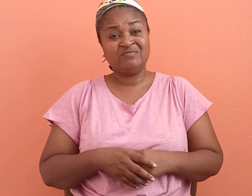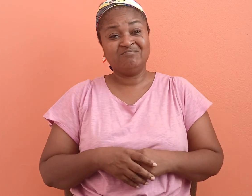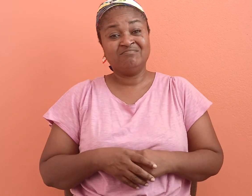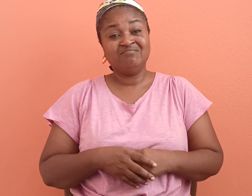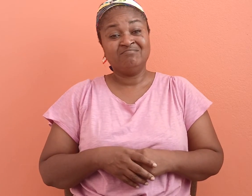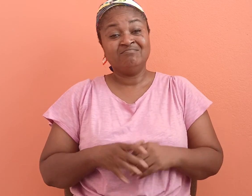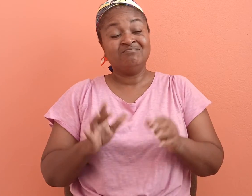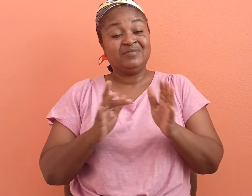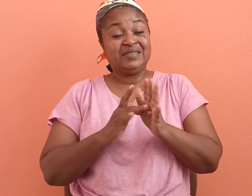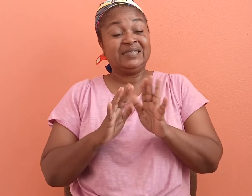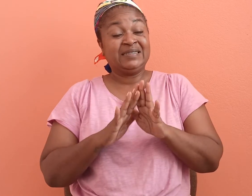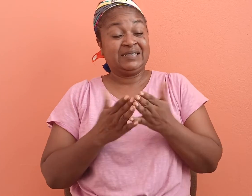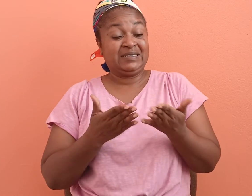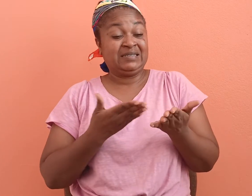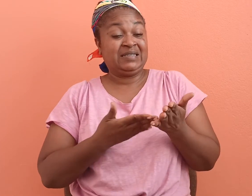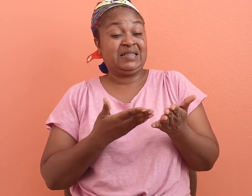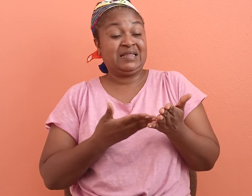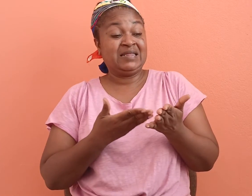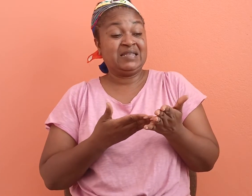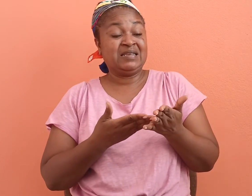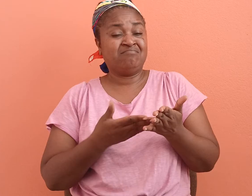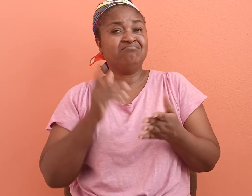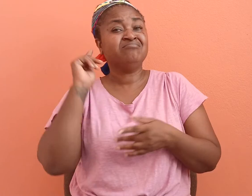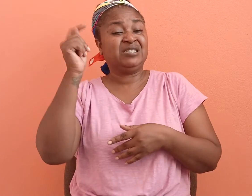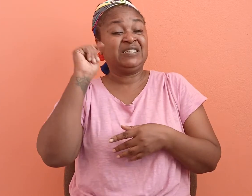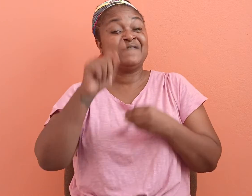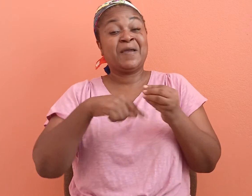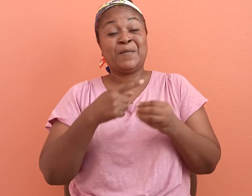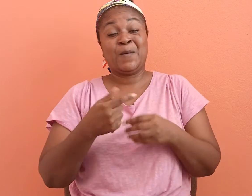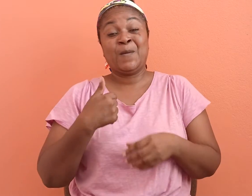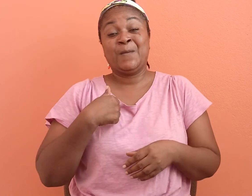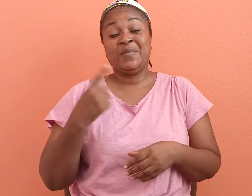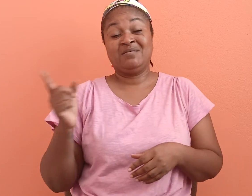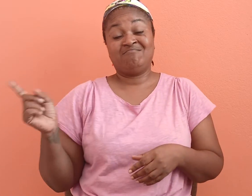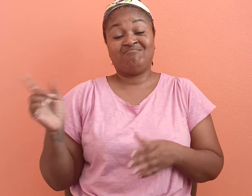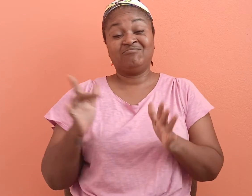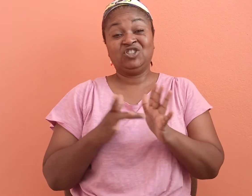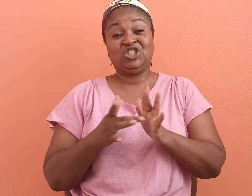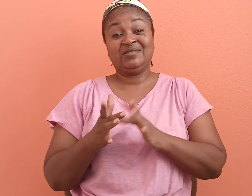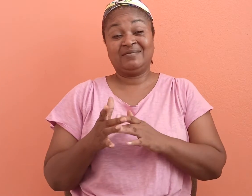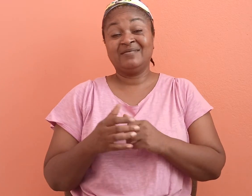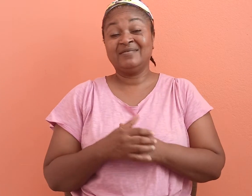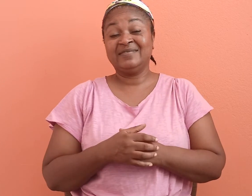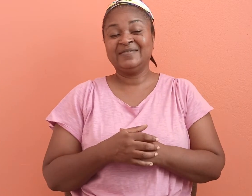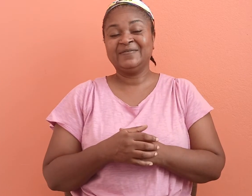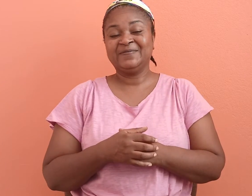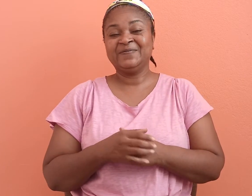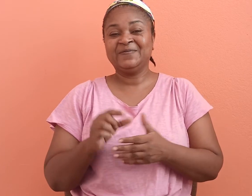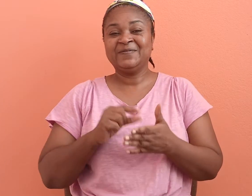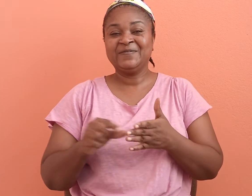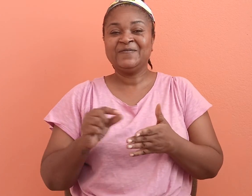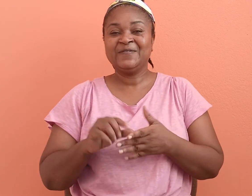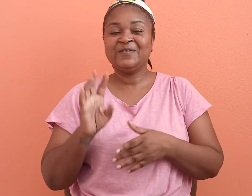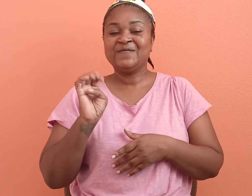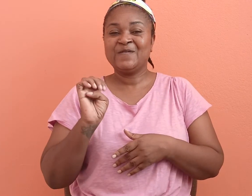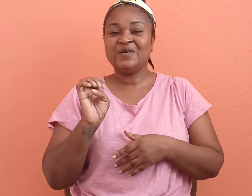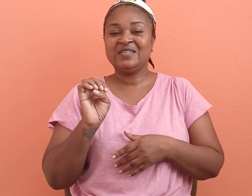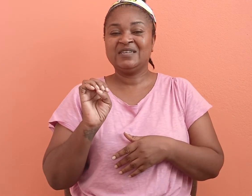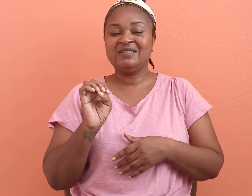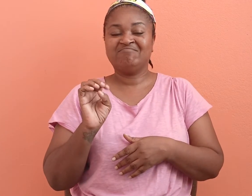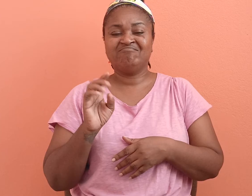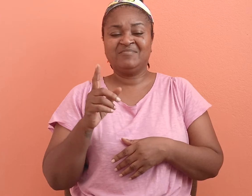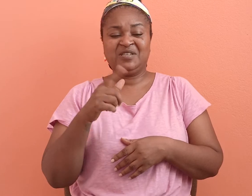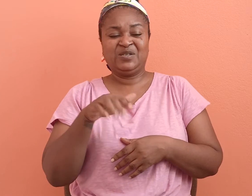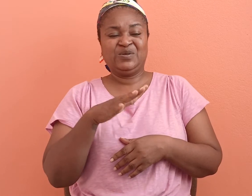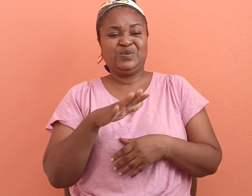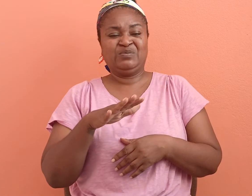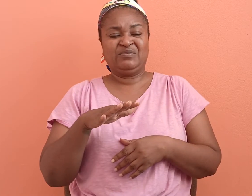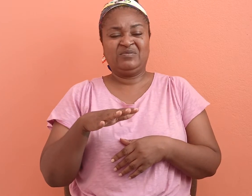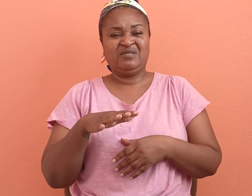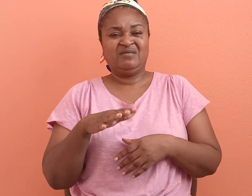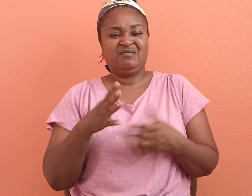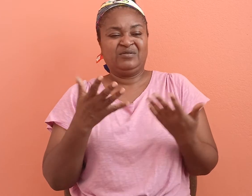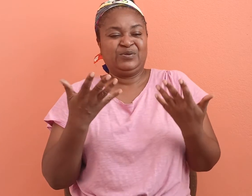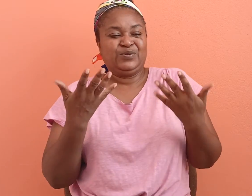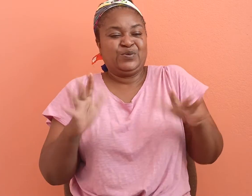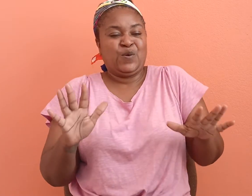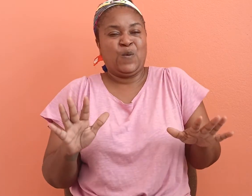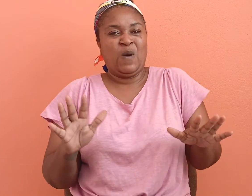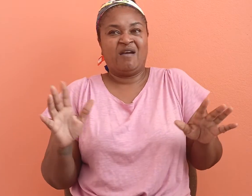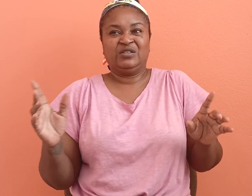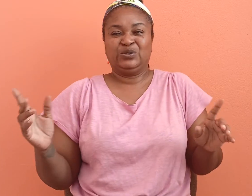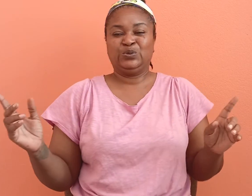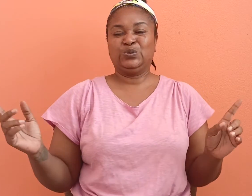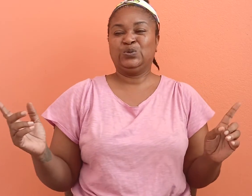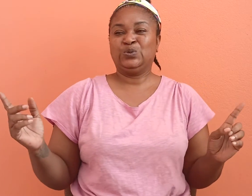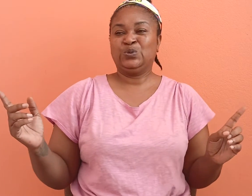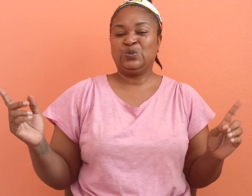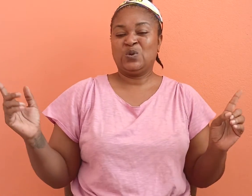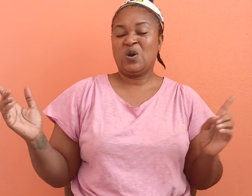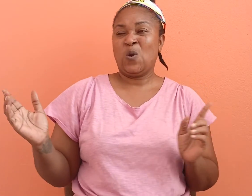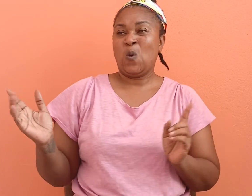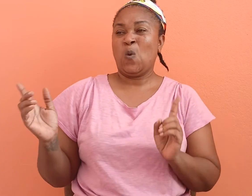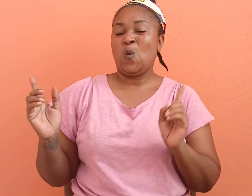testify about me, 40 yet you don’t want to come to me so that you can have life.